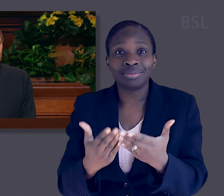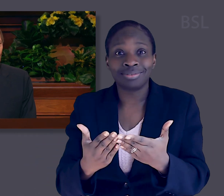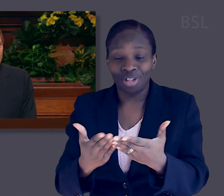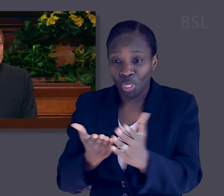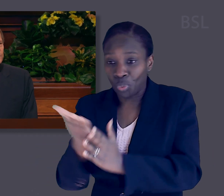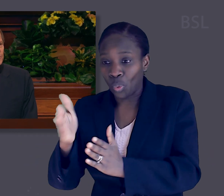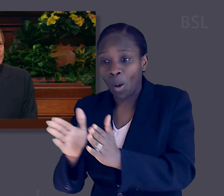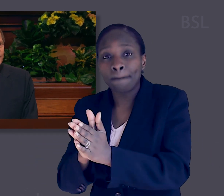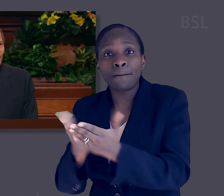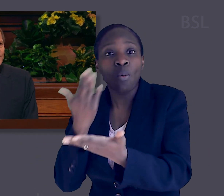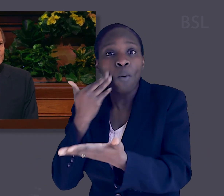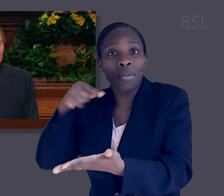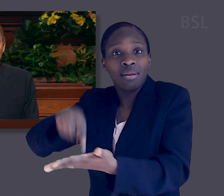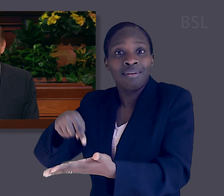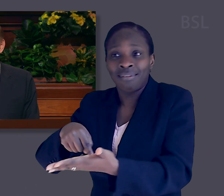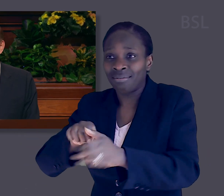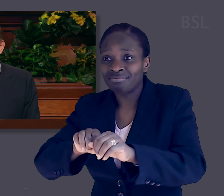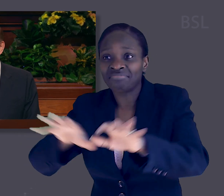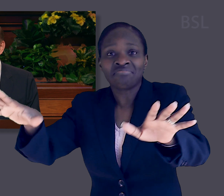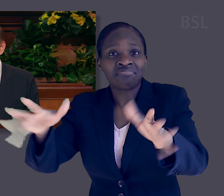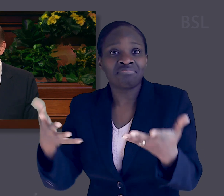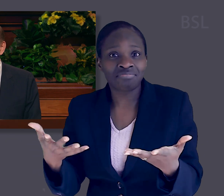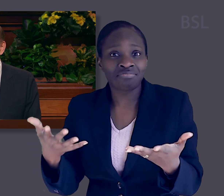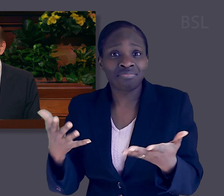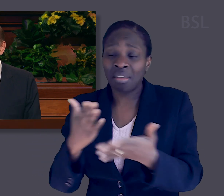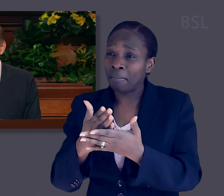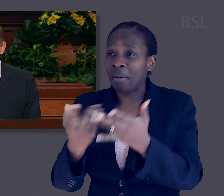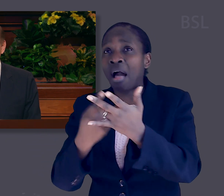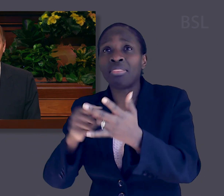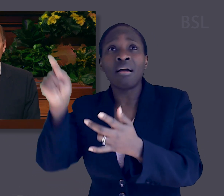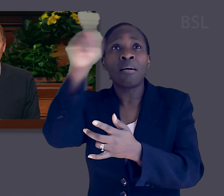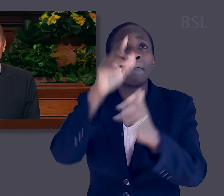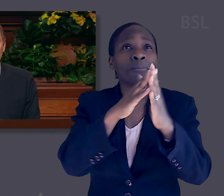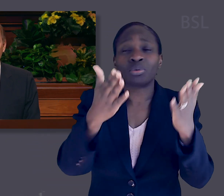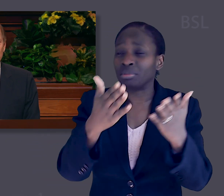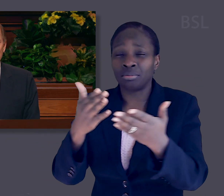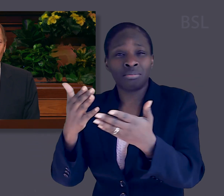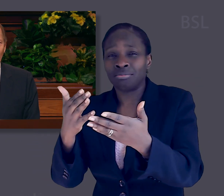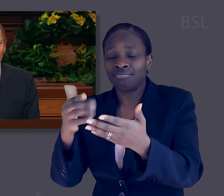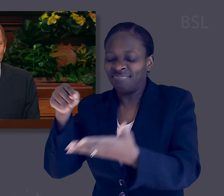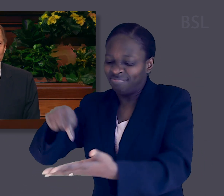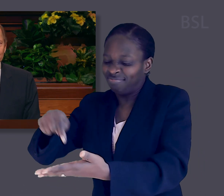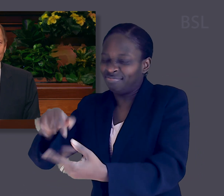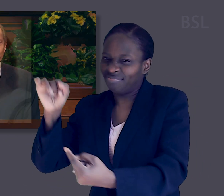through the witness of Jesus Christ found in the Book of Mormon. No book does more to show that: